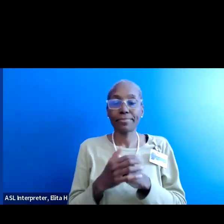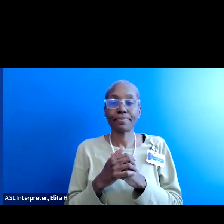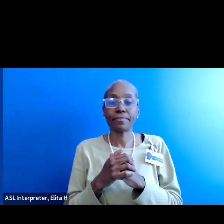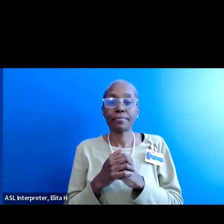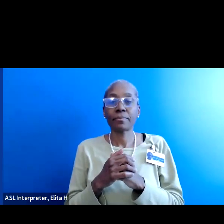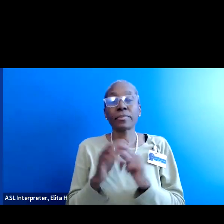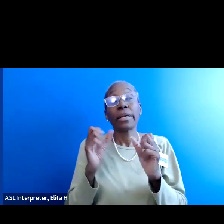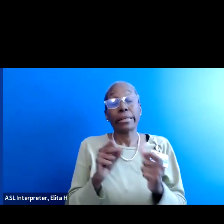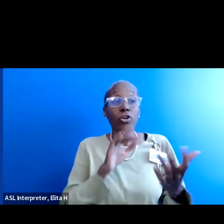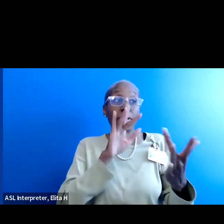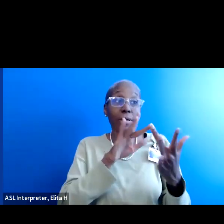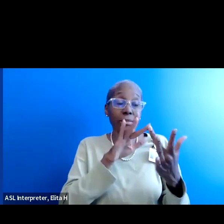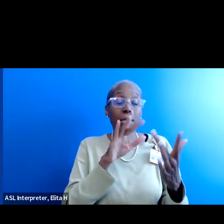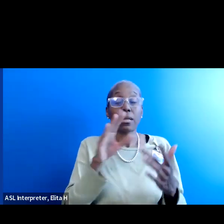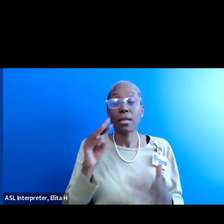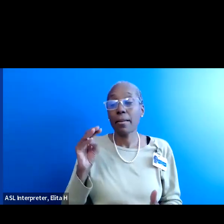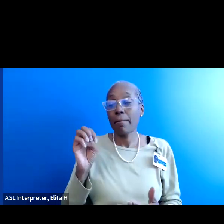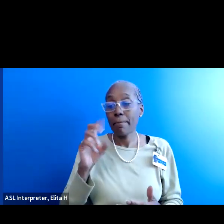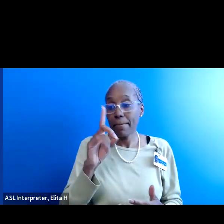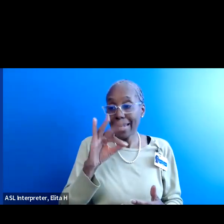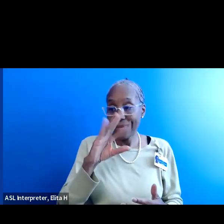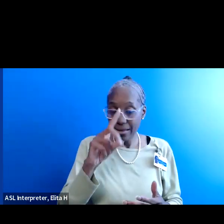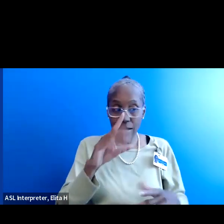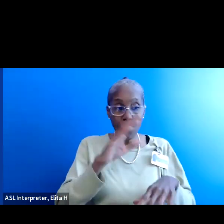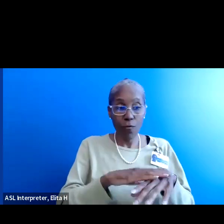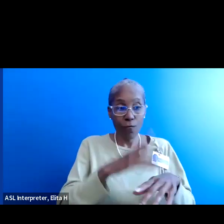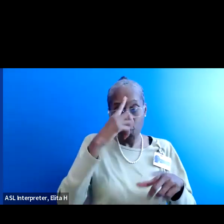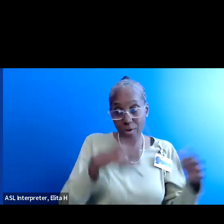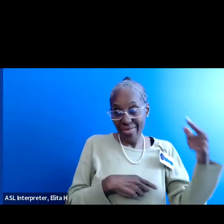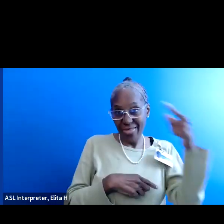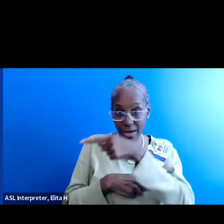They could contact the Medicaid program on the resident's behalf and be involved in that.